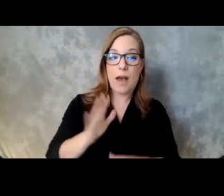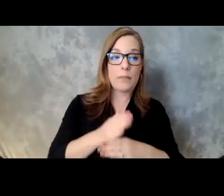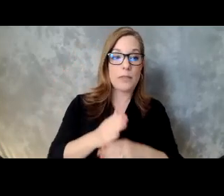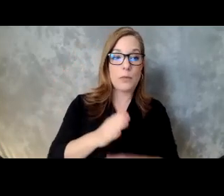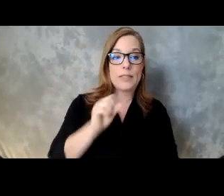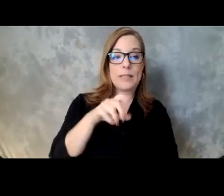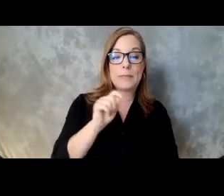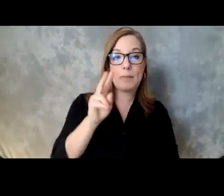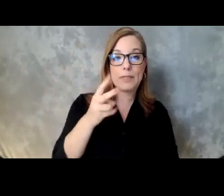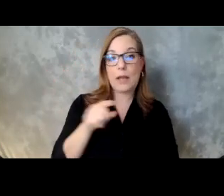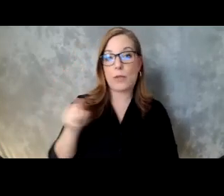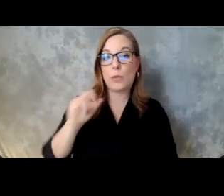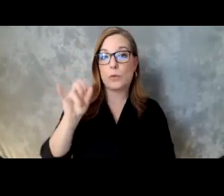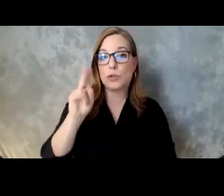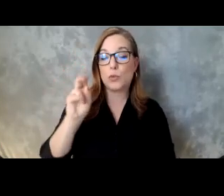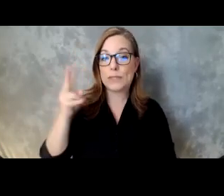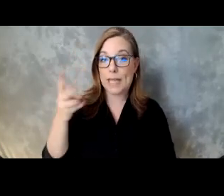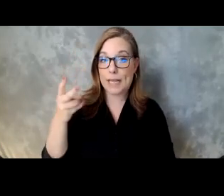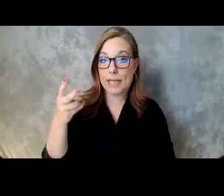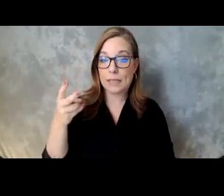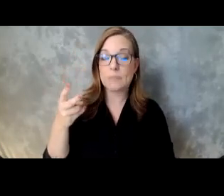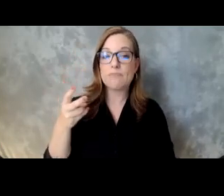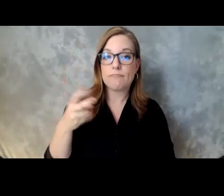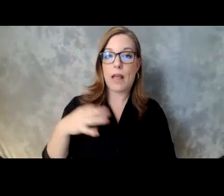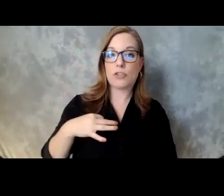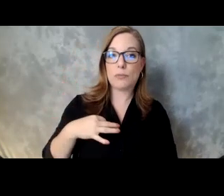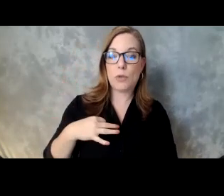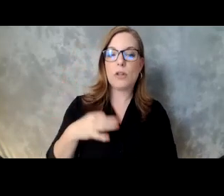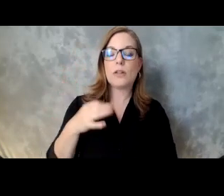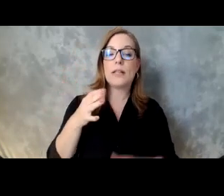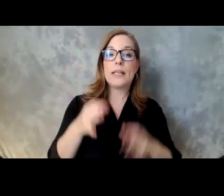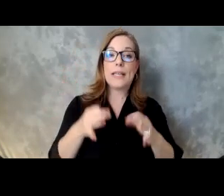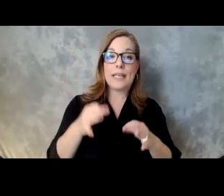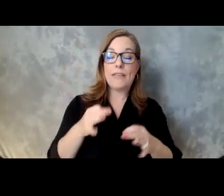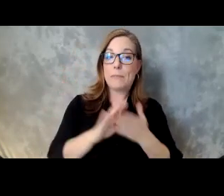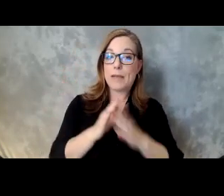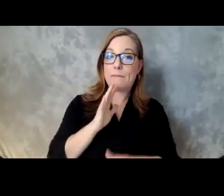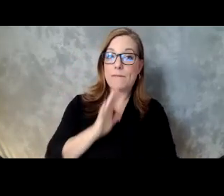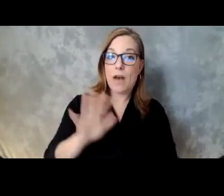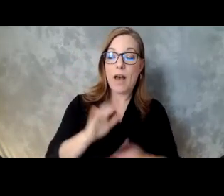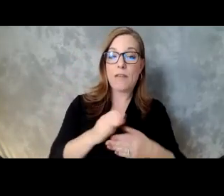2. At district discretion children turning five between June 3 and the end of the school